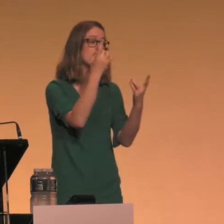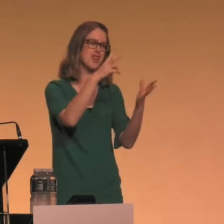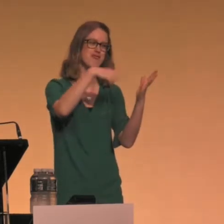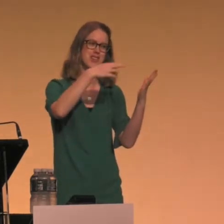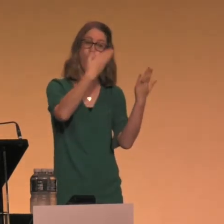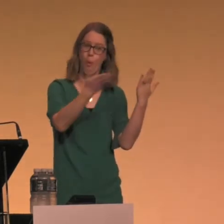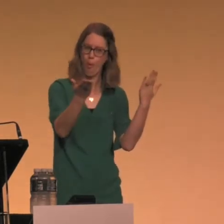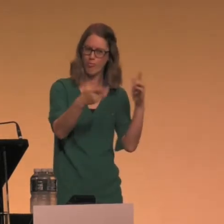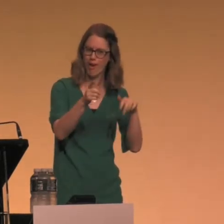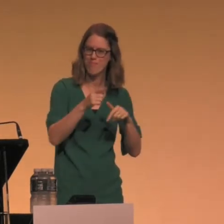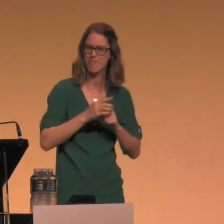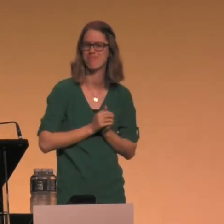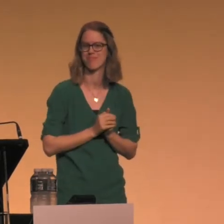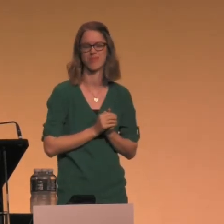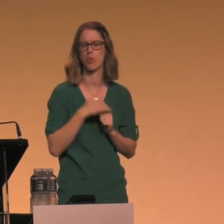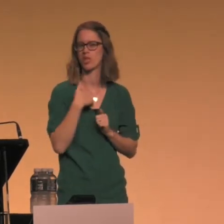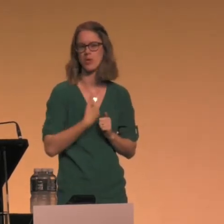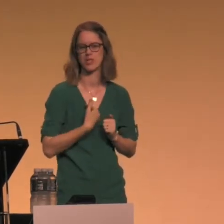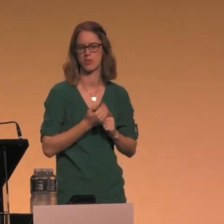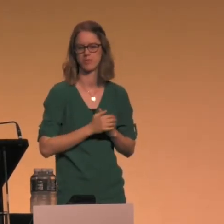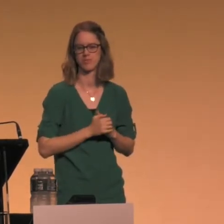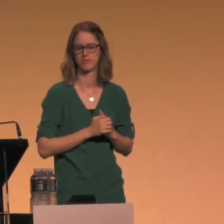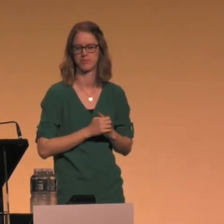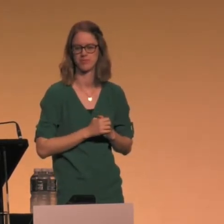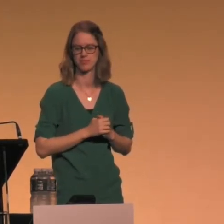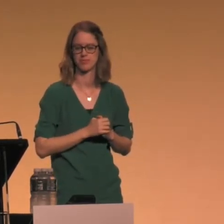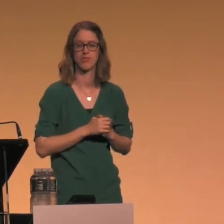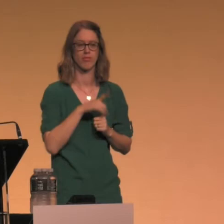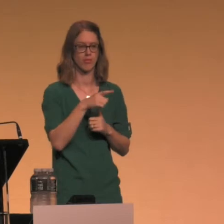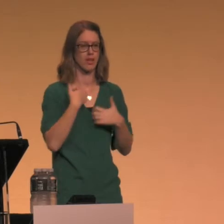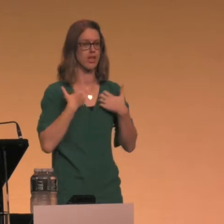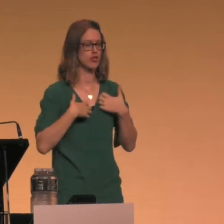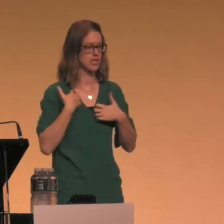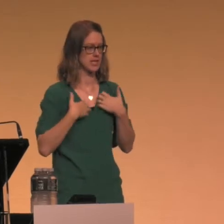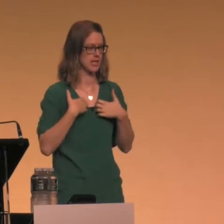through them all, so we don't need to. It's been interesting since we put the report out.